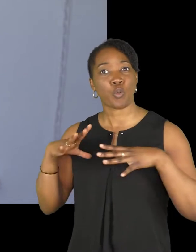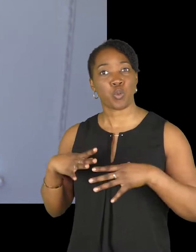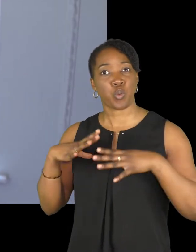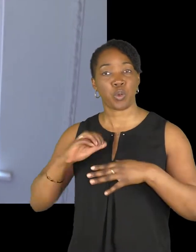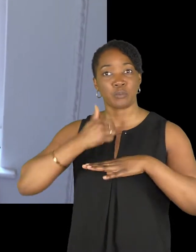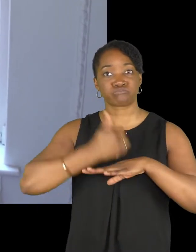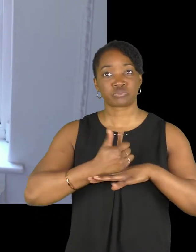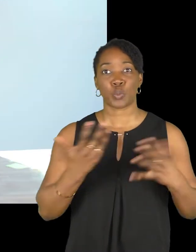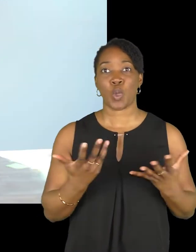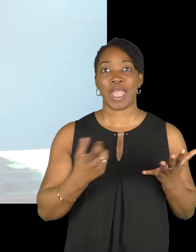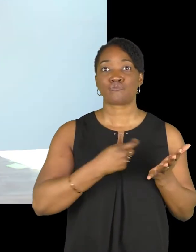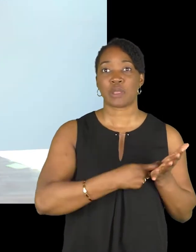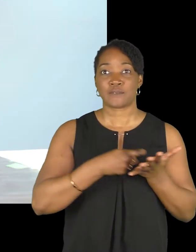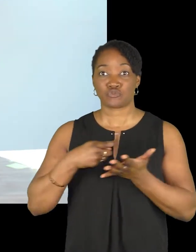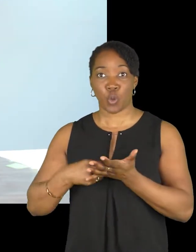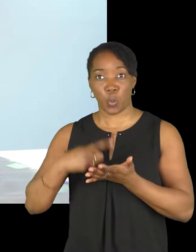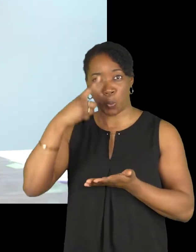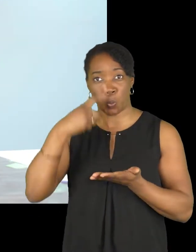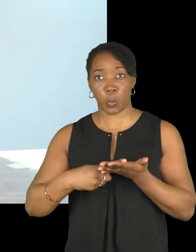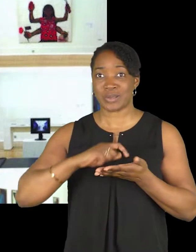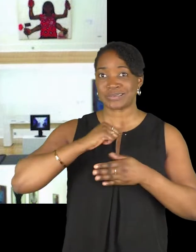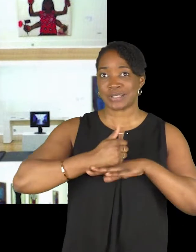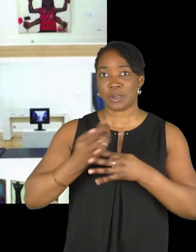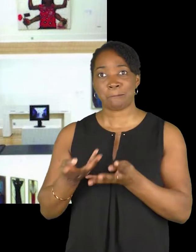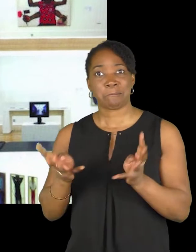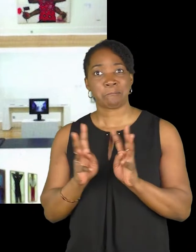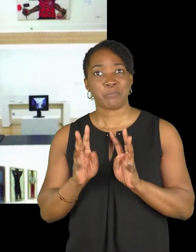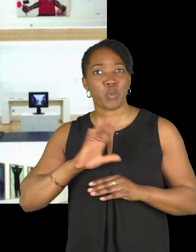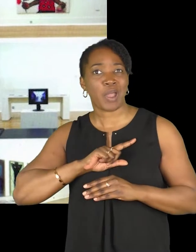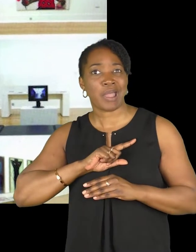more looser collective that's based here at Raven Row. We decided to set up the collective because